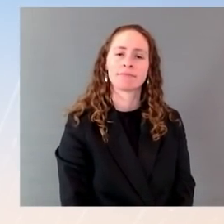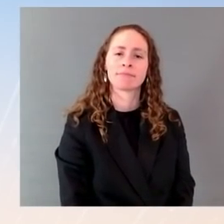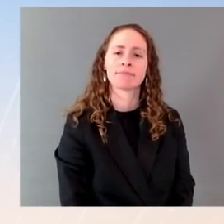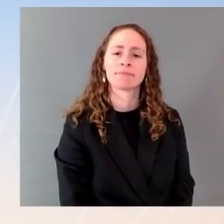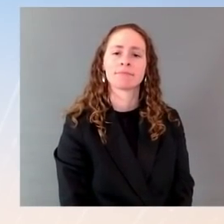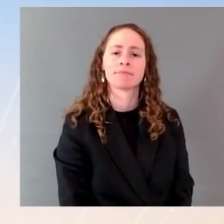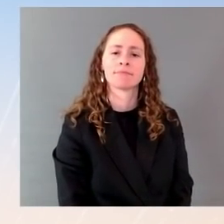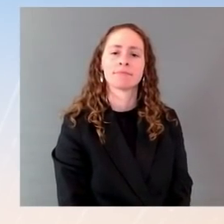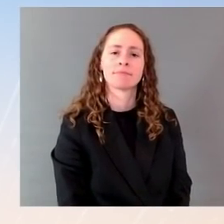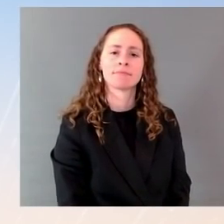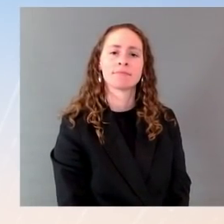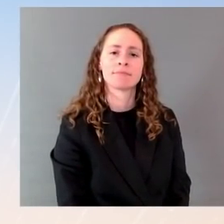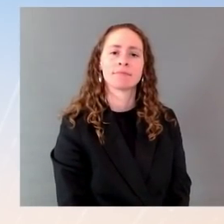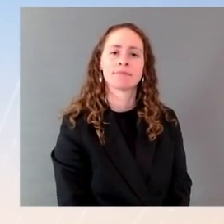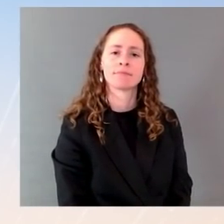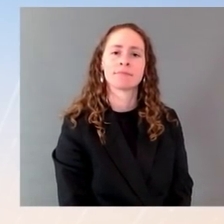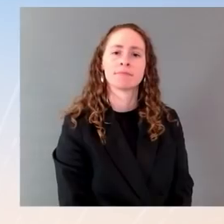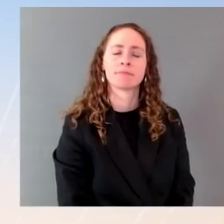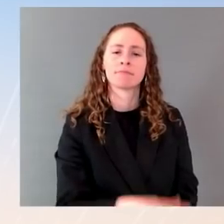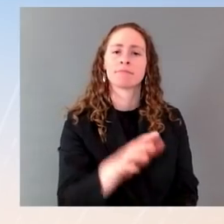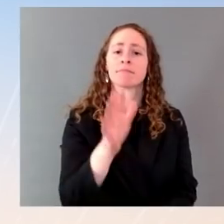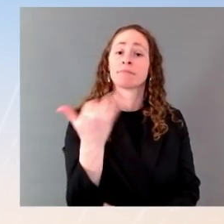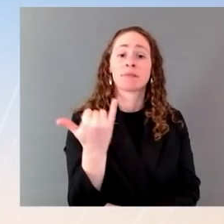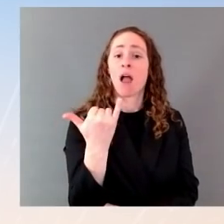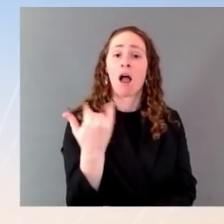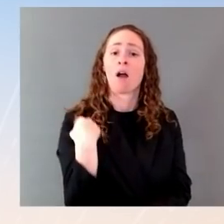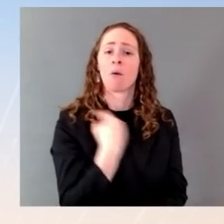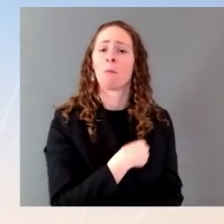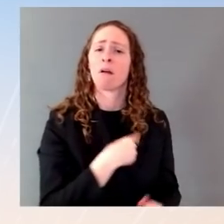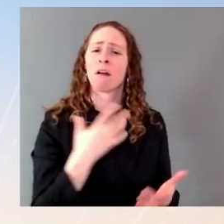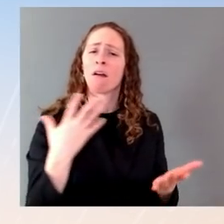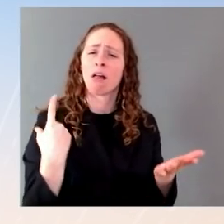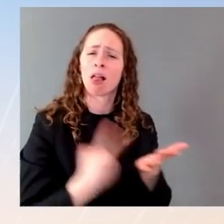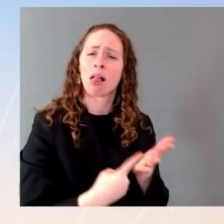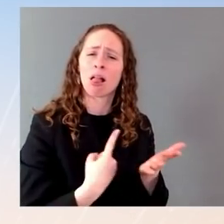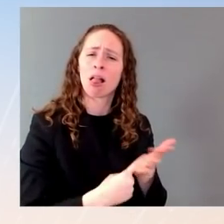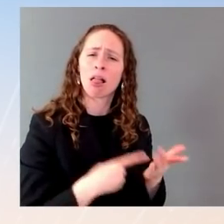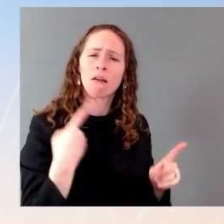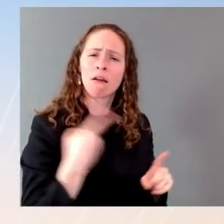and integrity of Ukraine. And what I was referencing is the fact that there are some